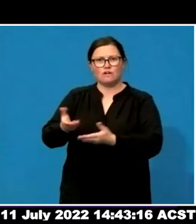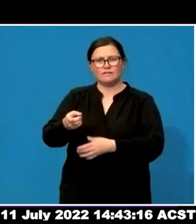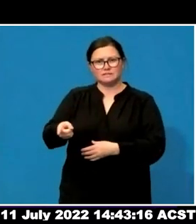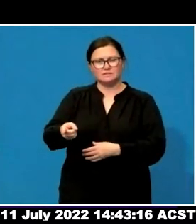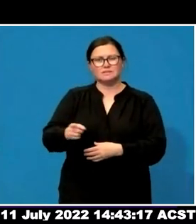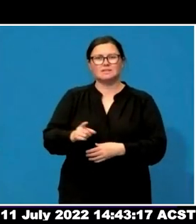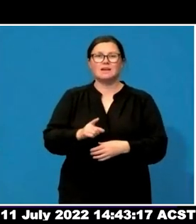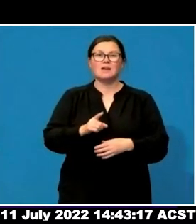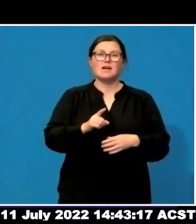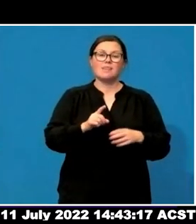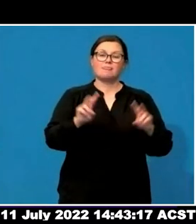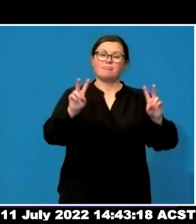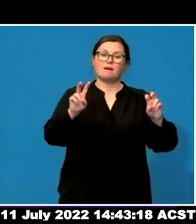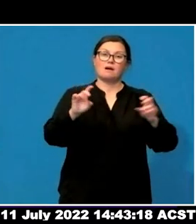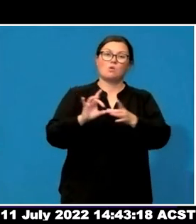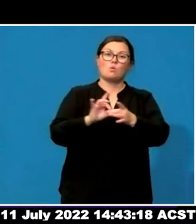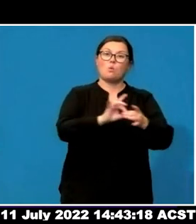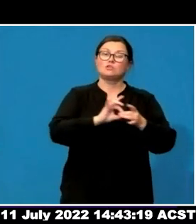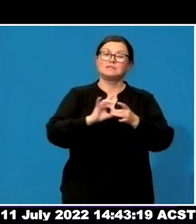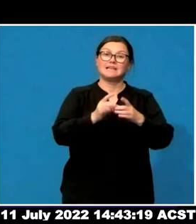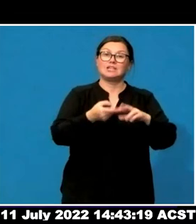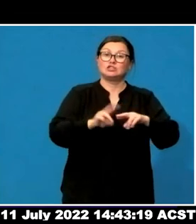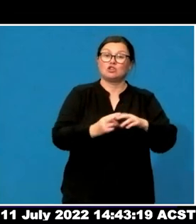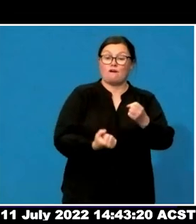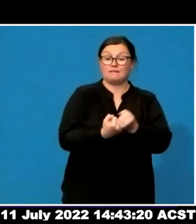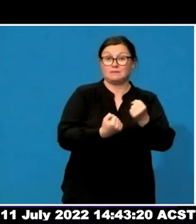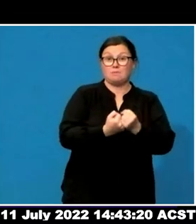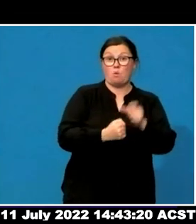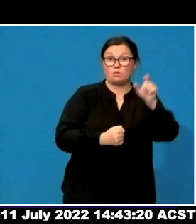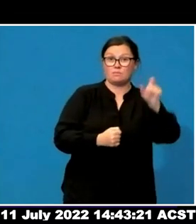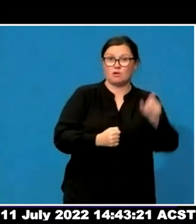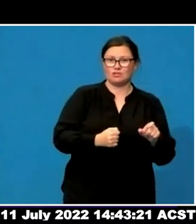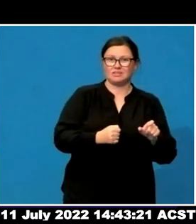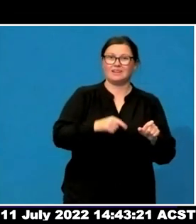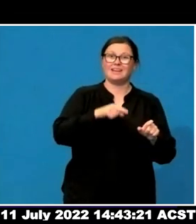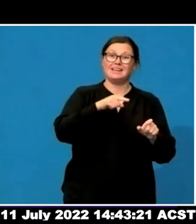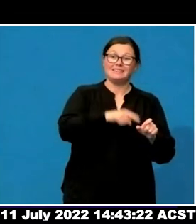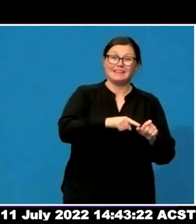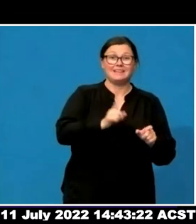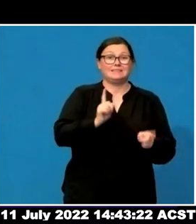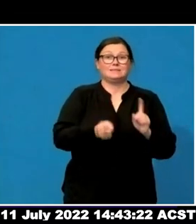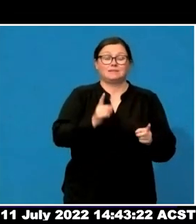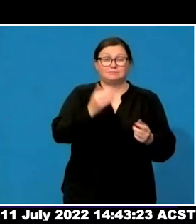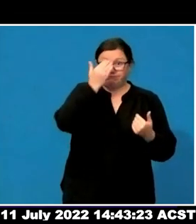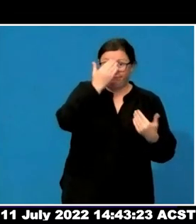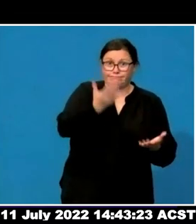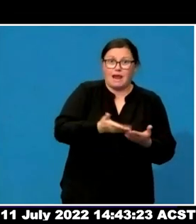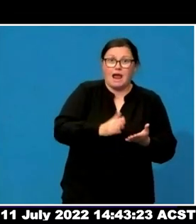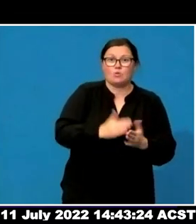be able to understand how it is that they can work with people with disability and their families to be able to achieve the goals of their plan.